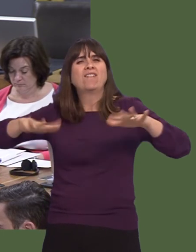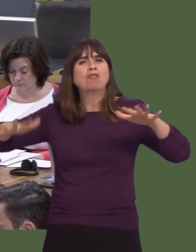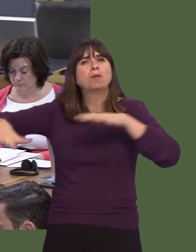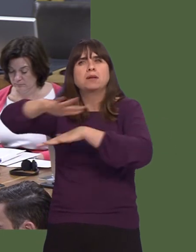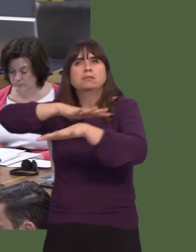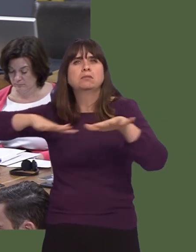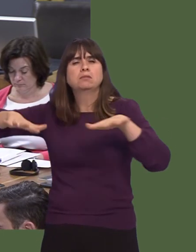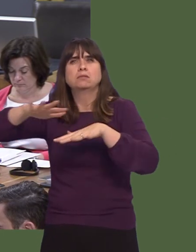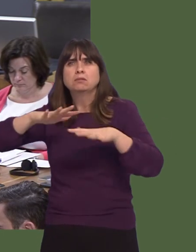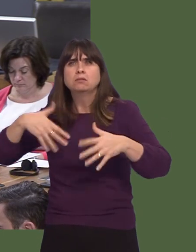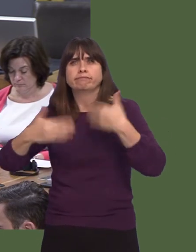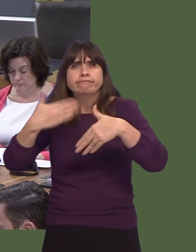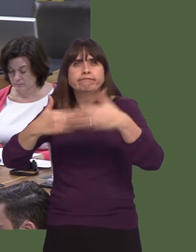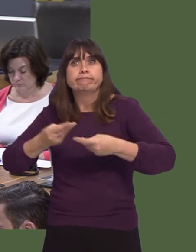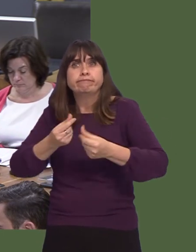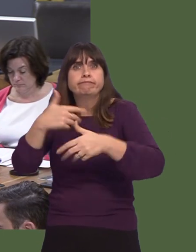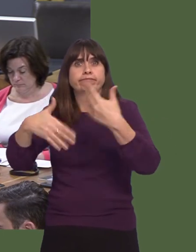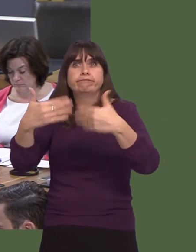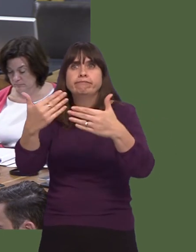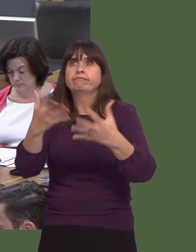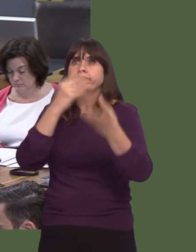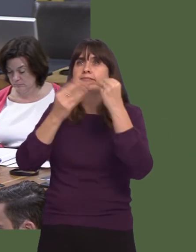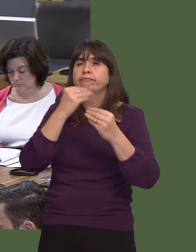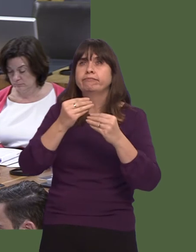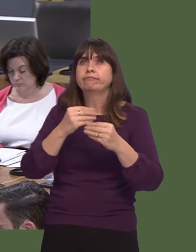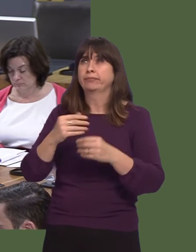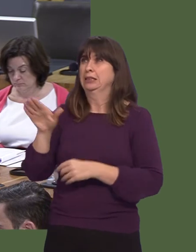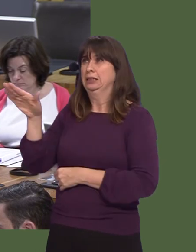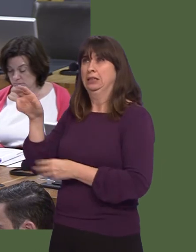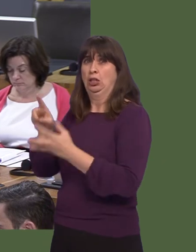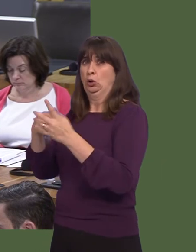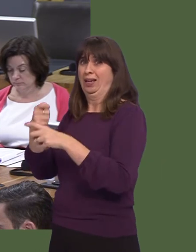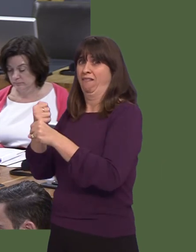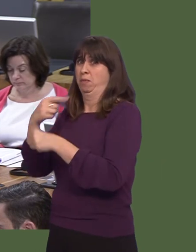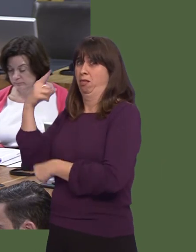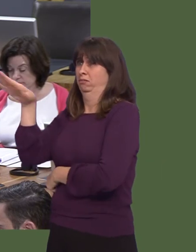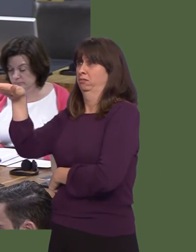i werthu yn y farchnad sengl. Paul Davies AM: Prif Weinidog, un ffordd i